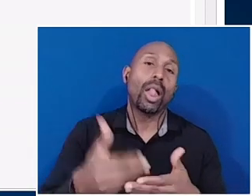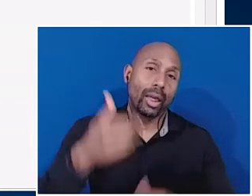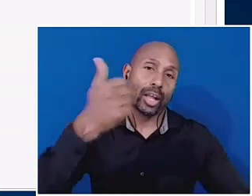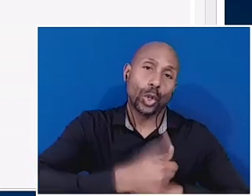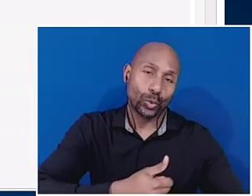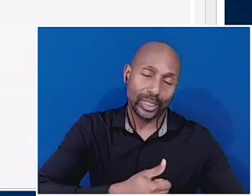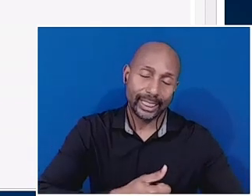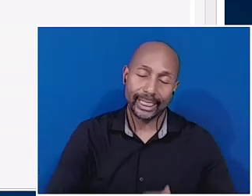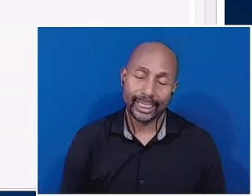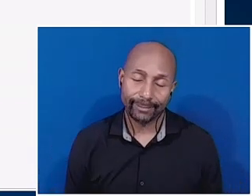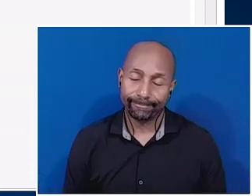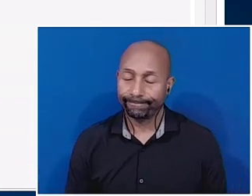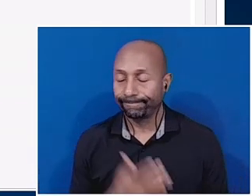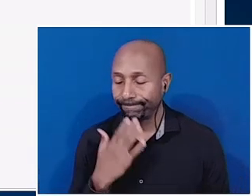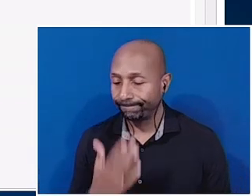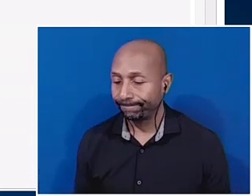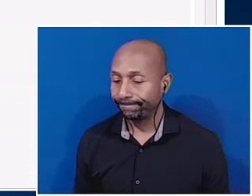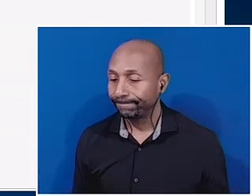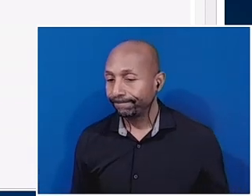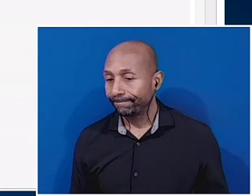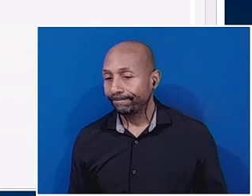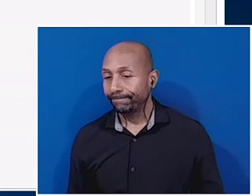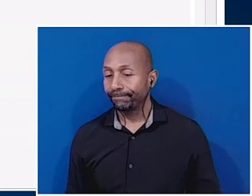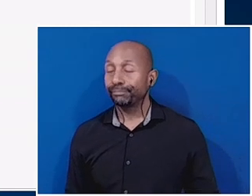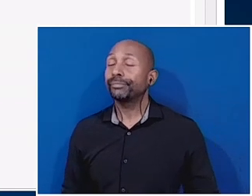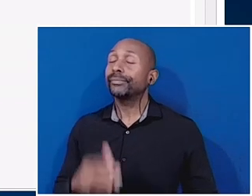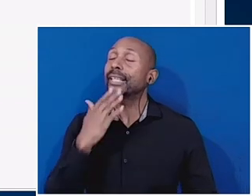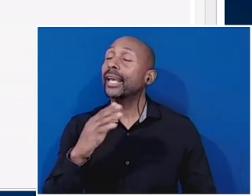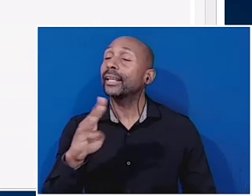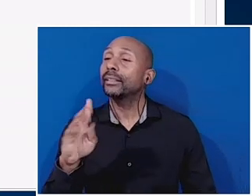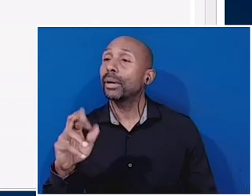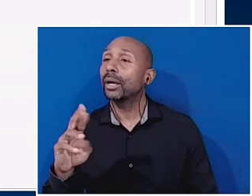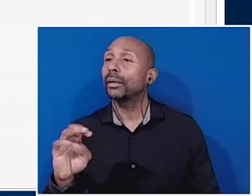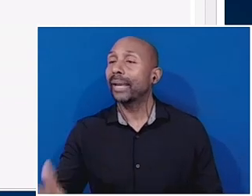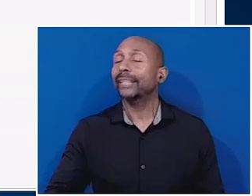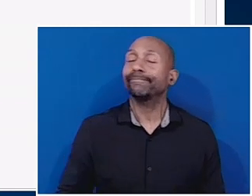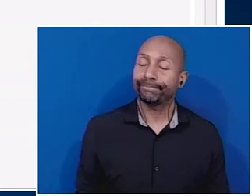Thanks, Barmak. And I'm sure the Department would welcome any assistance in